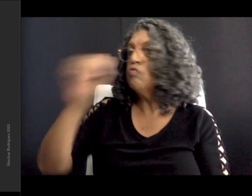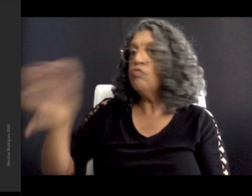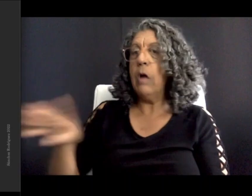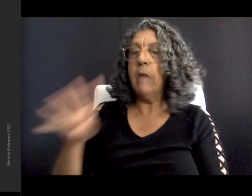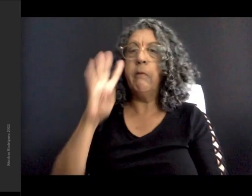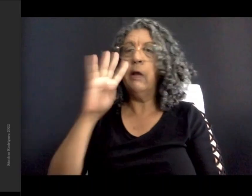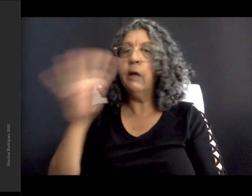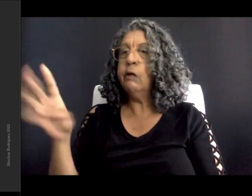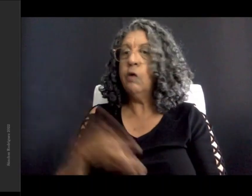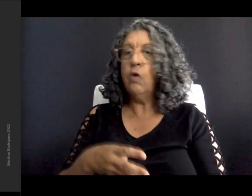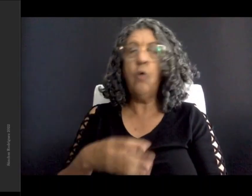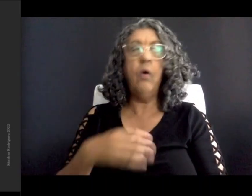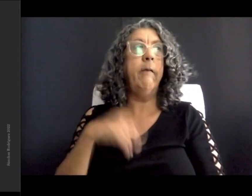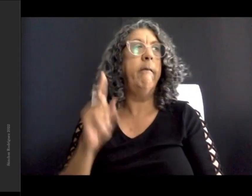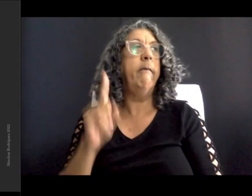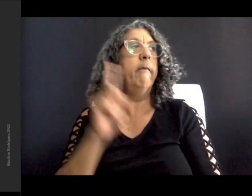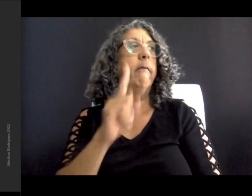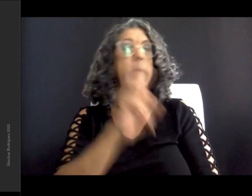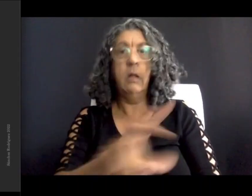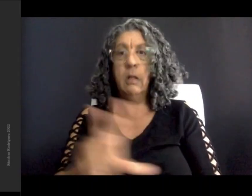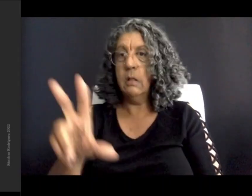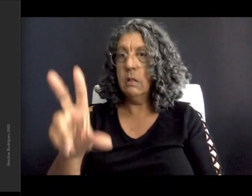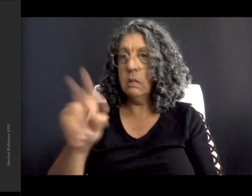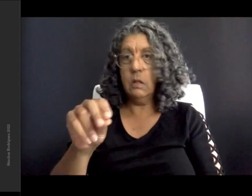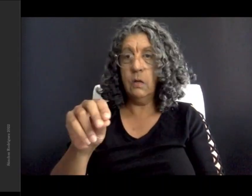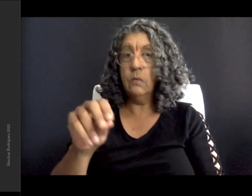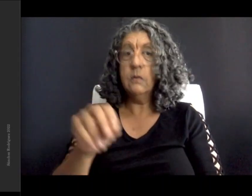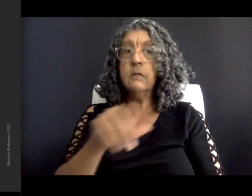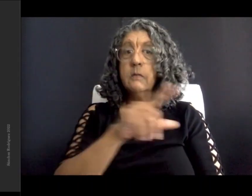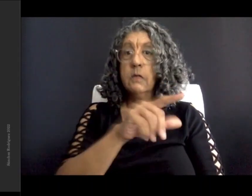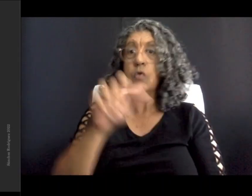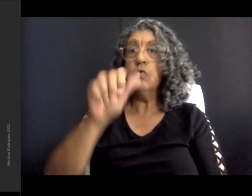make sure you don't just drop it off and walk off and ignore it.